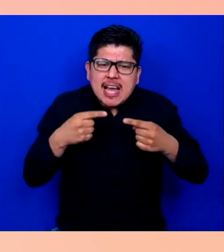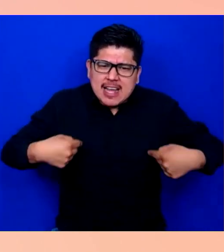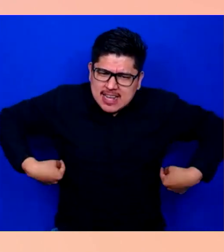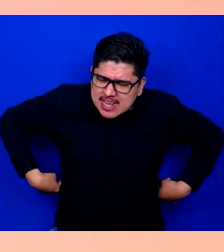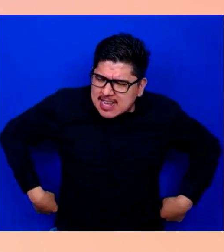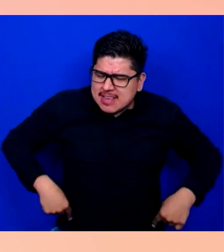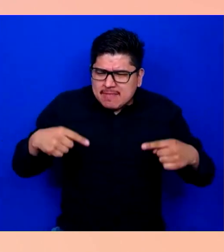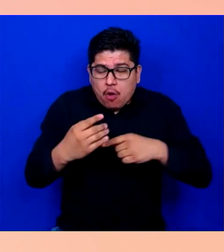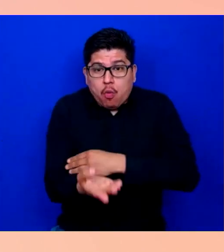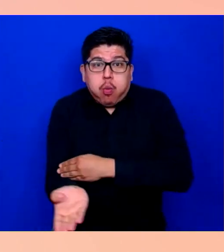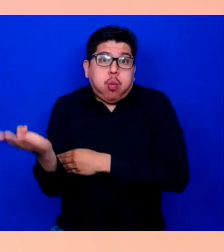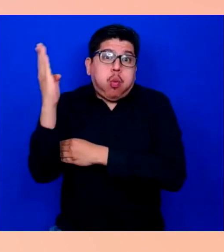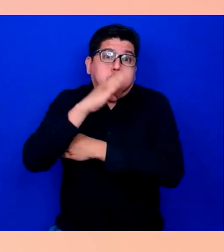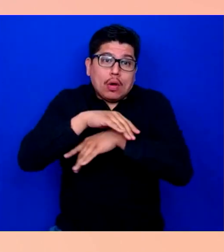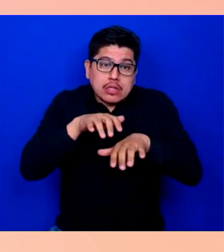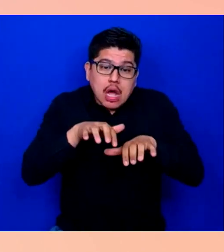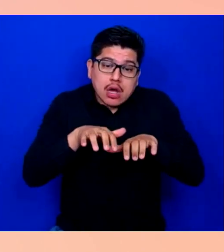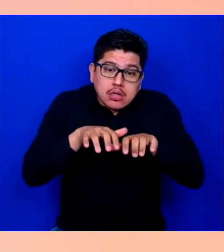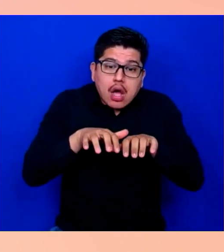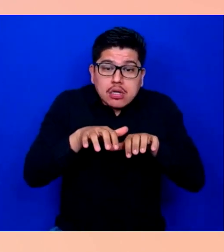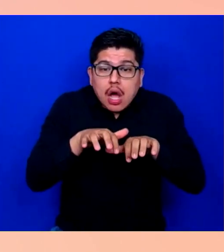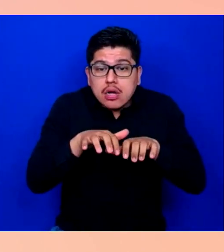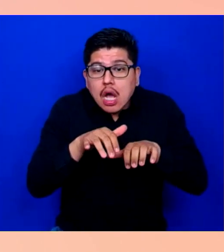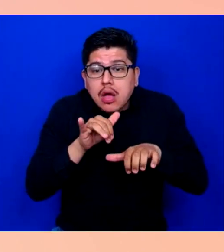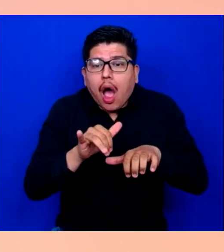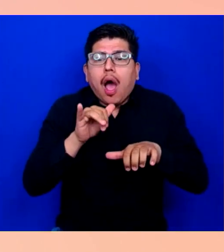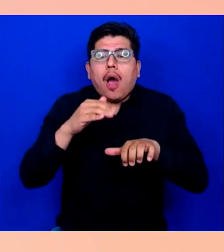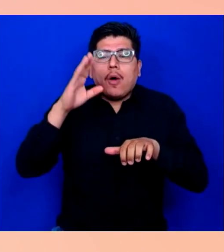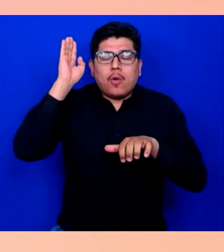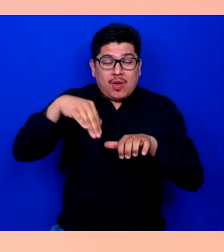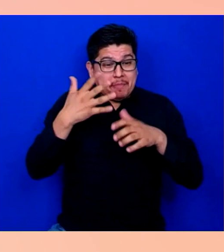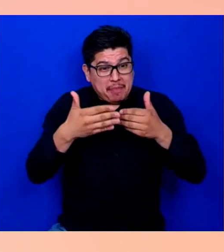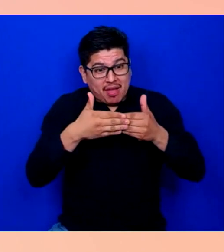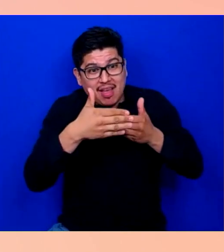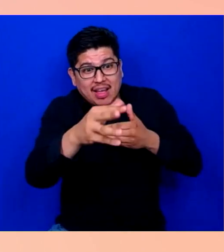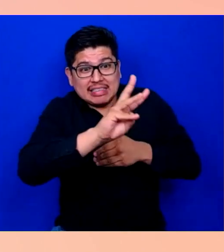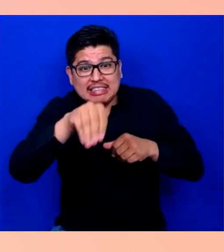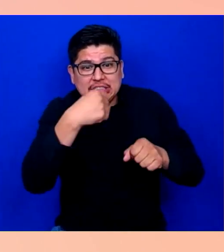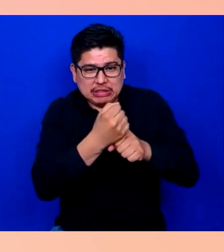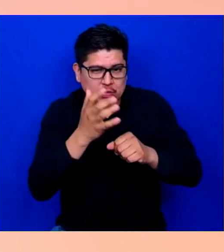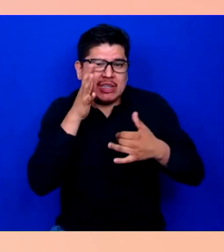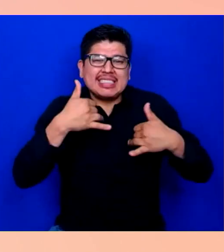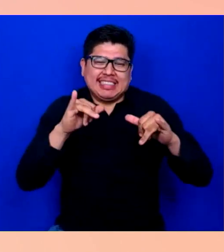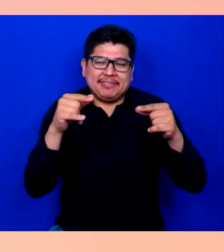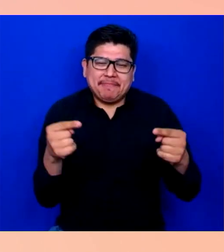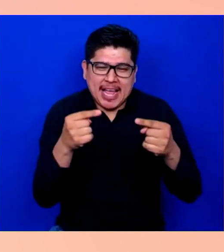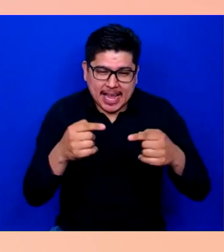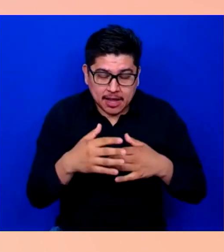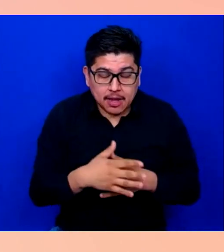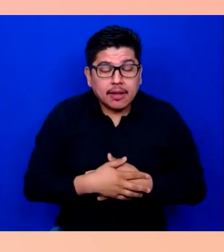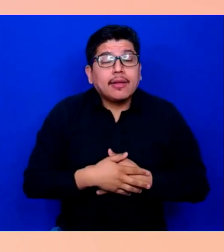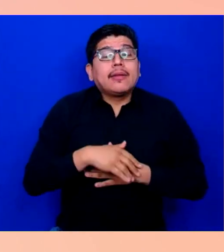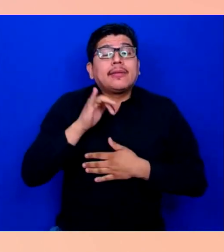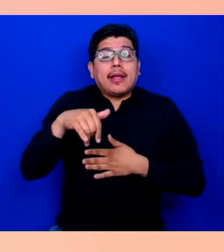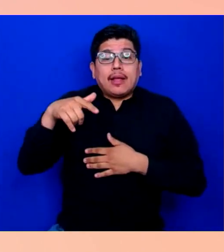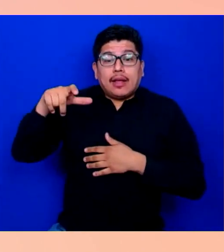or we will be in 60 years. When every click hurts, every click you can save means all the more.